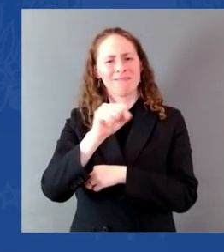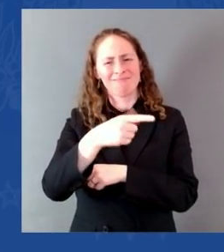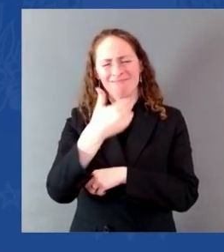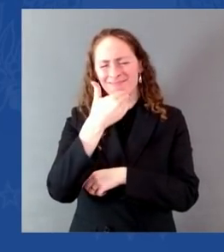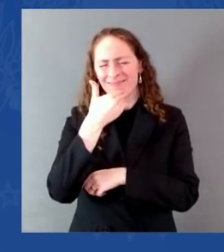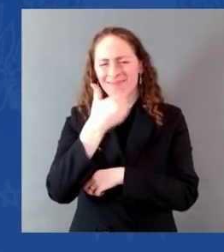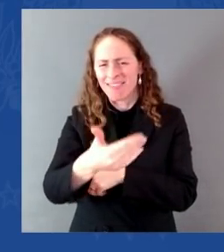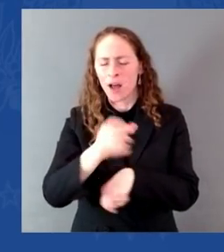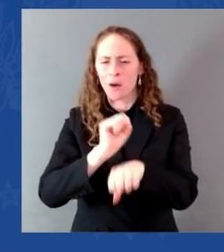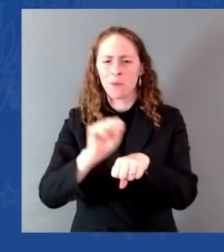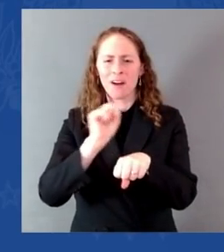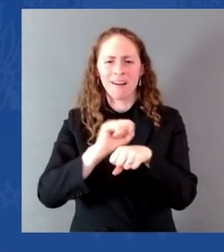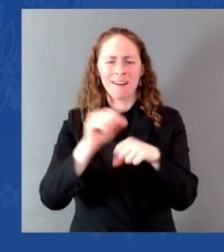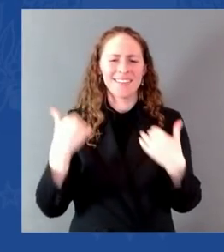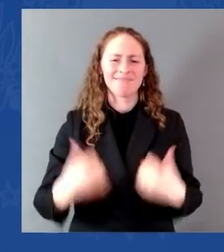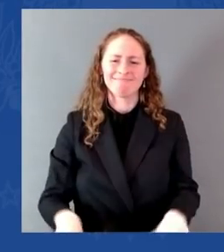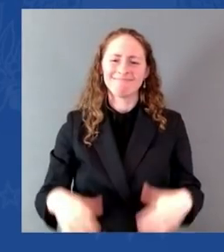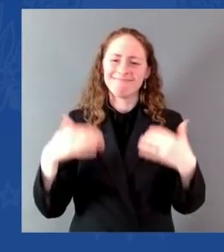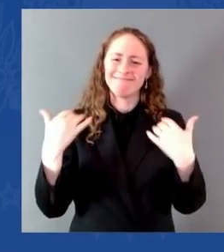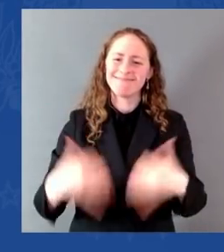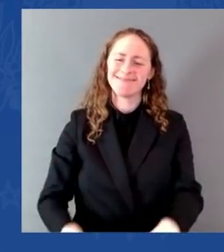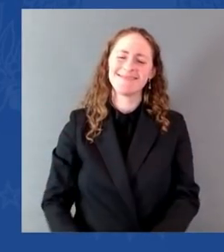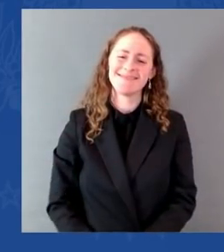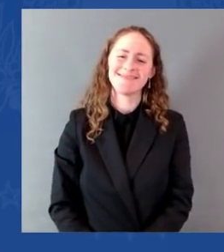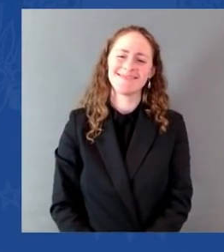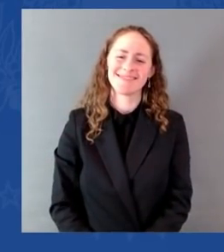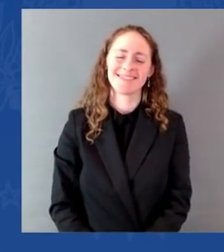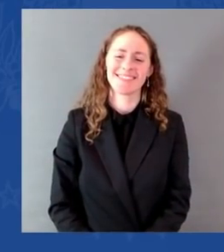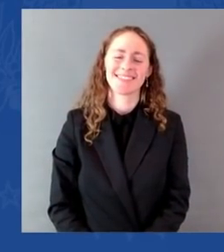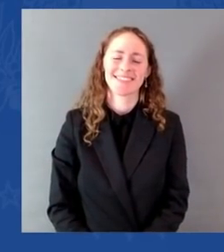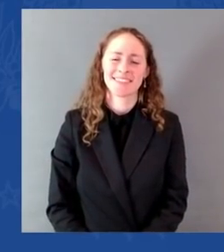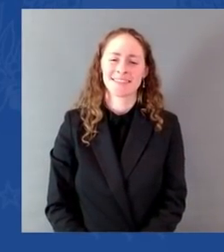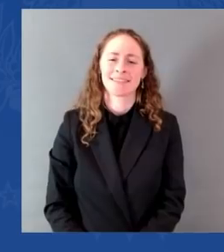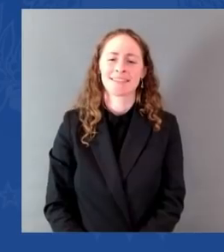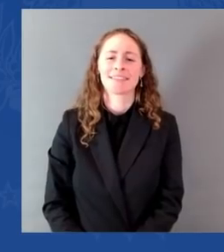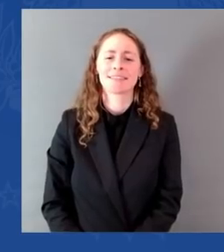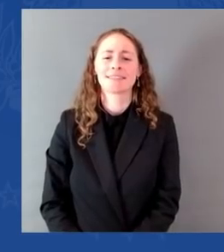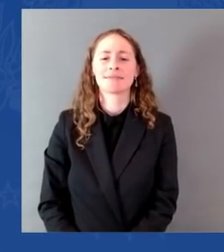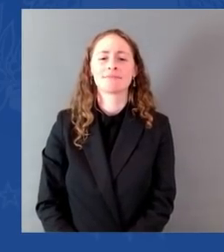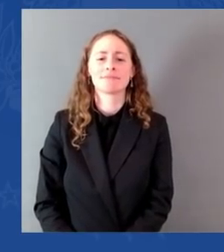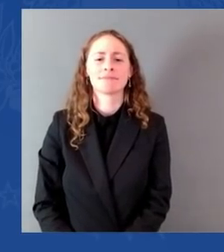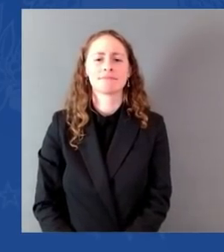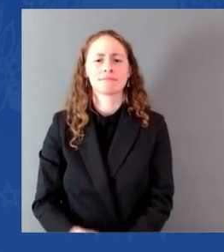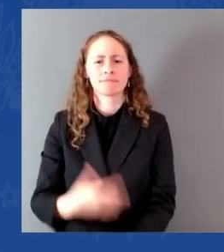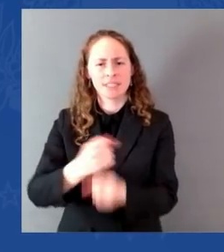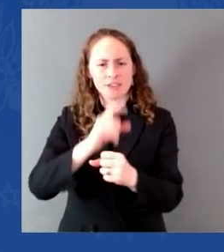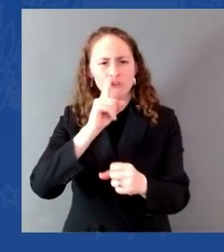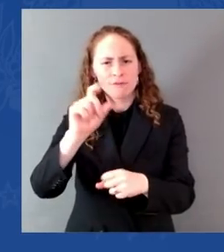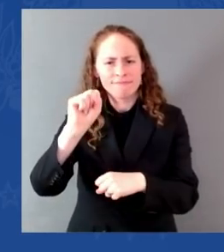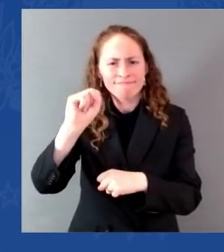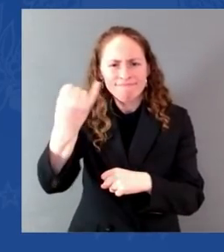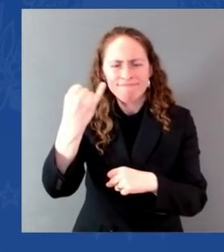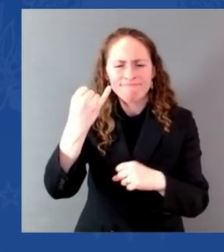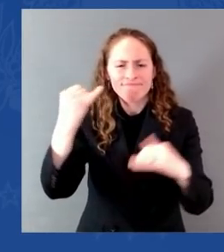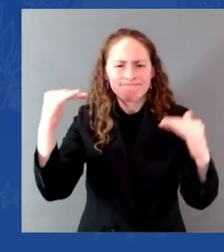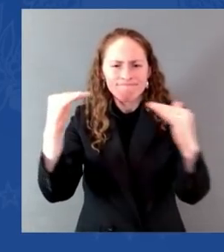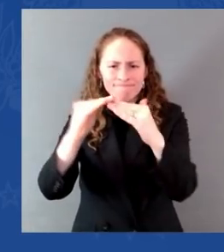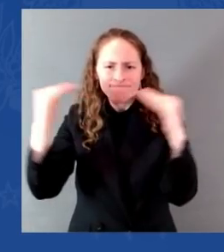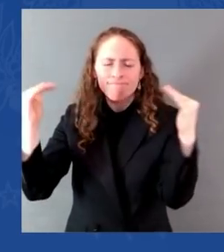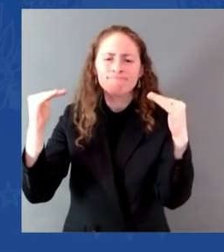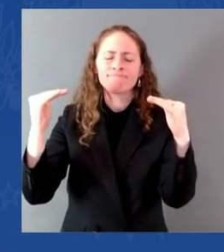And I want to thank County Executive Frank White.